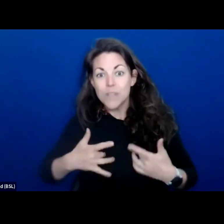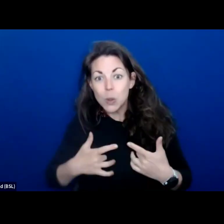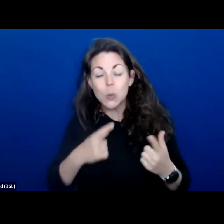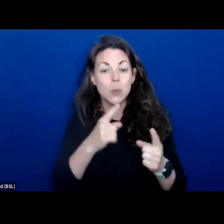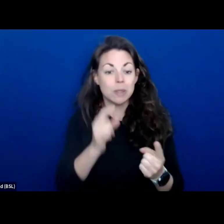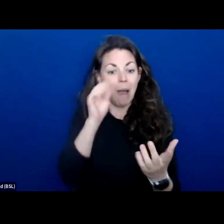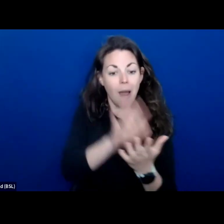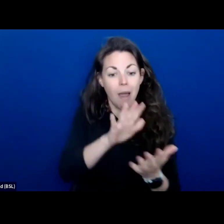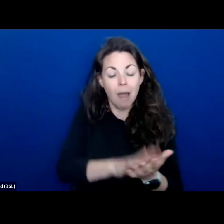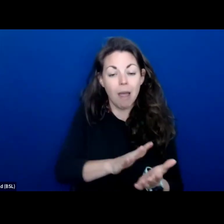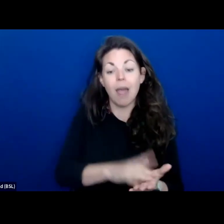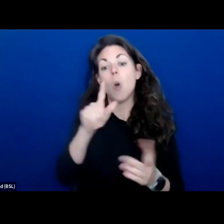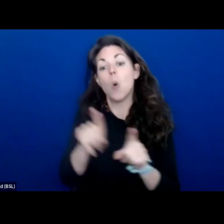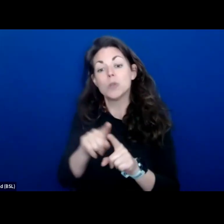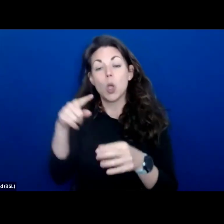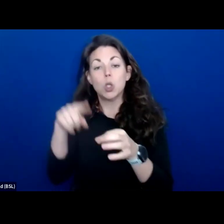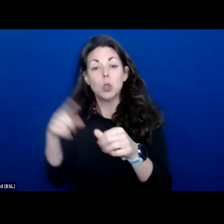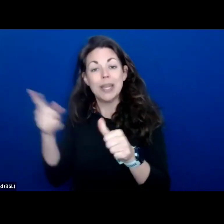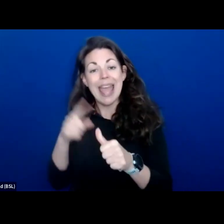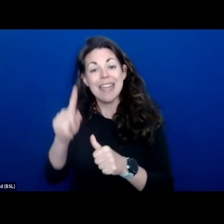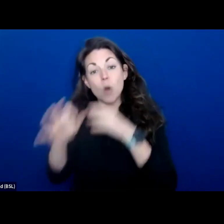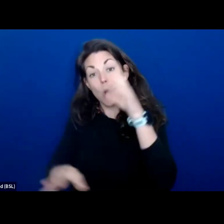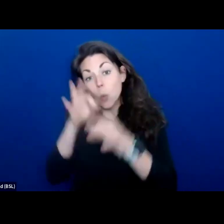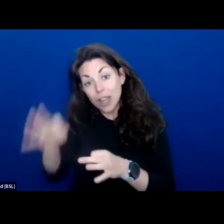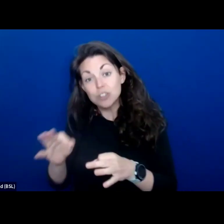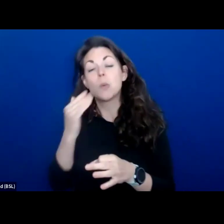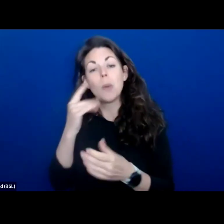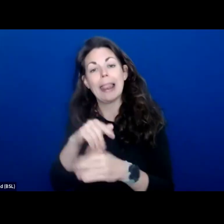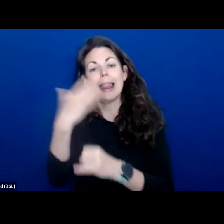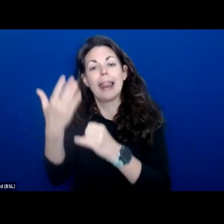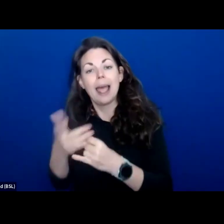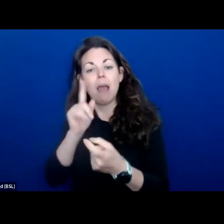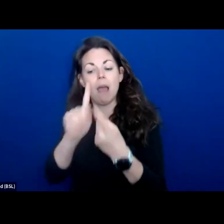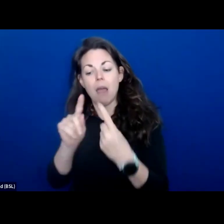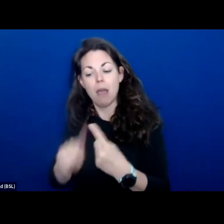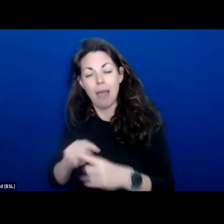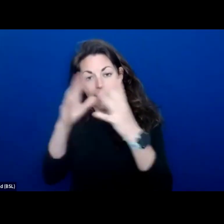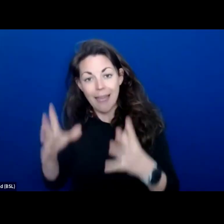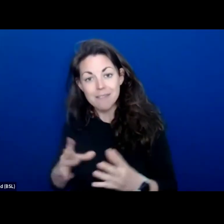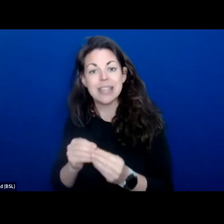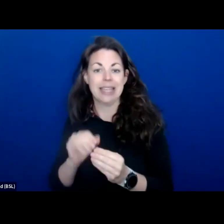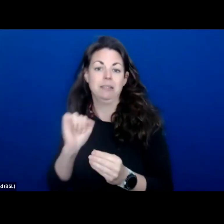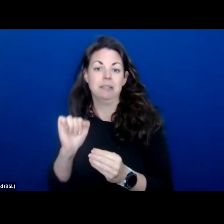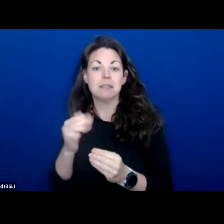and it says Q&A to submit questions and comments, and we will then, when it comes to that section of the,